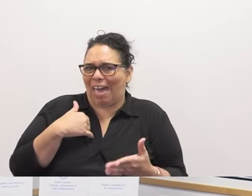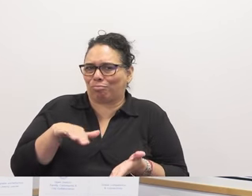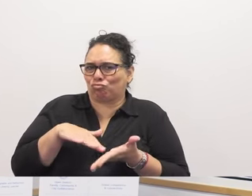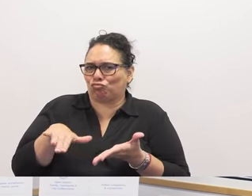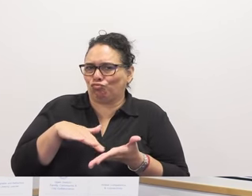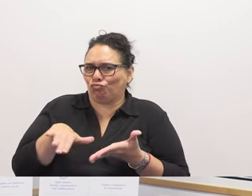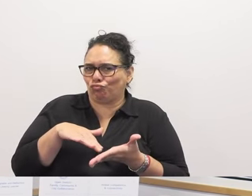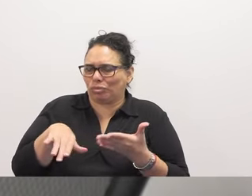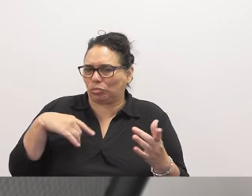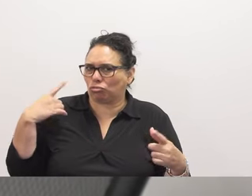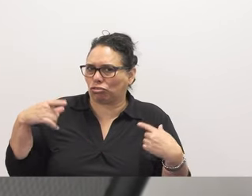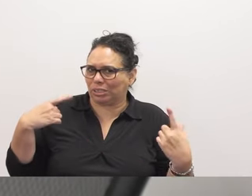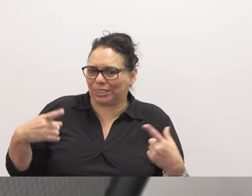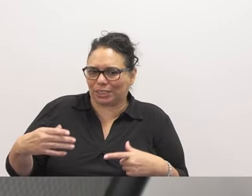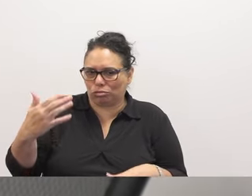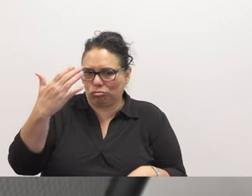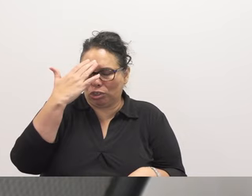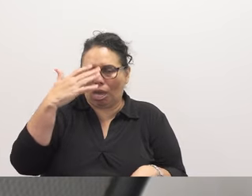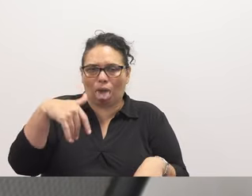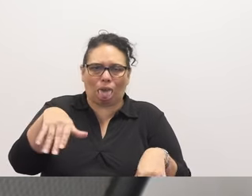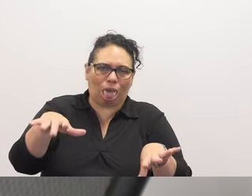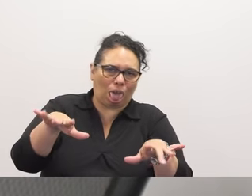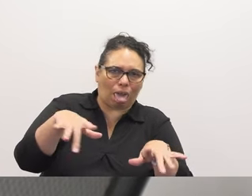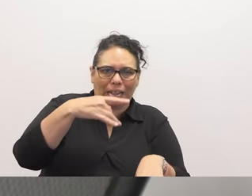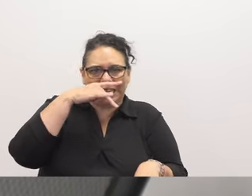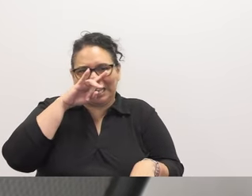you know, we just let the kids out and then it was madness.